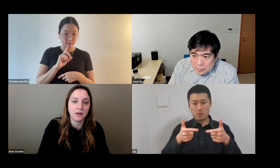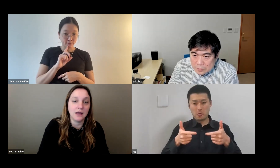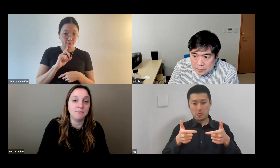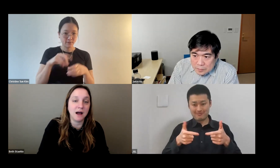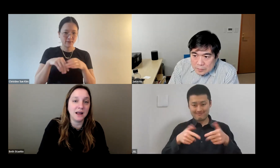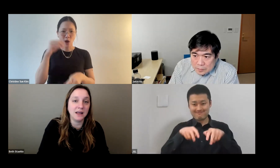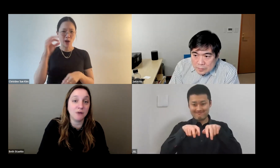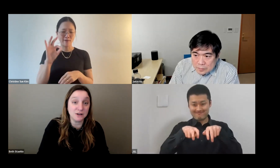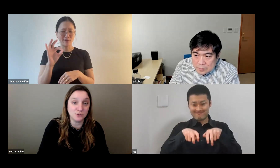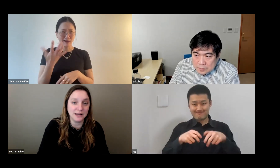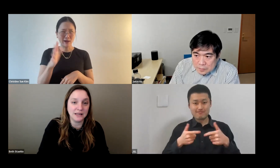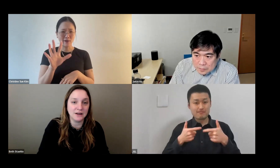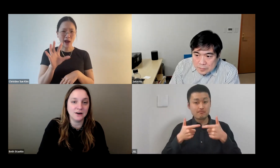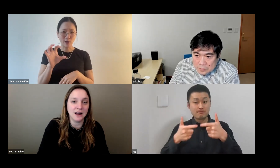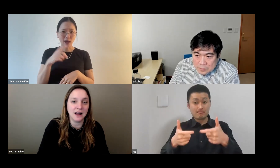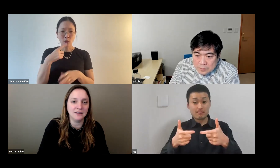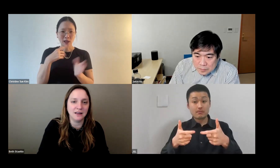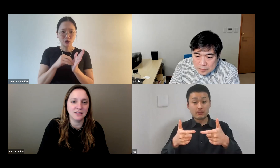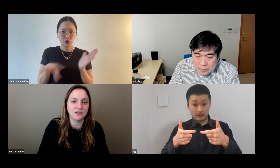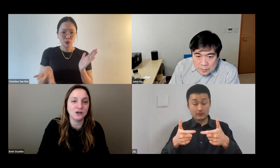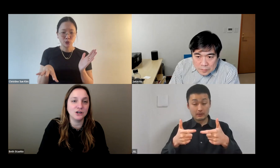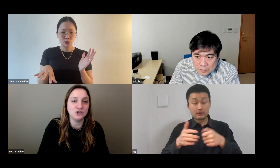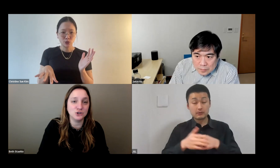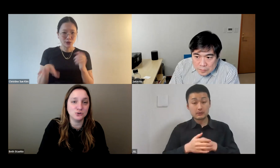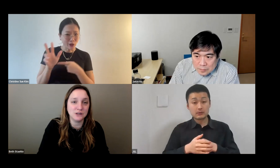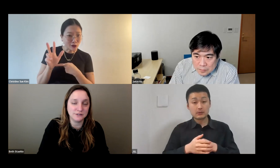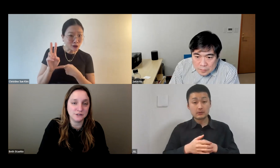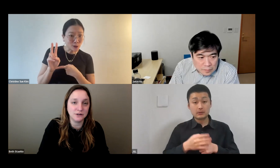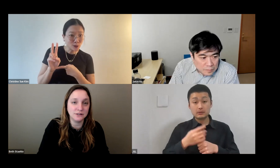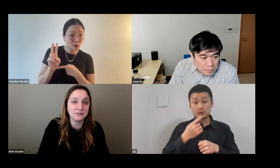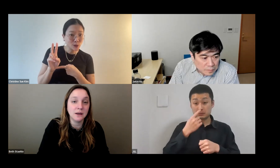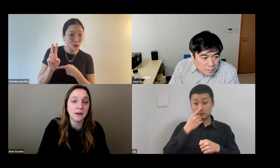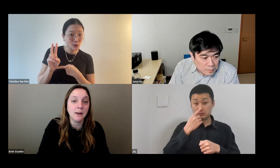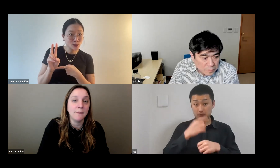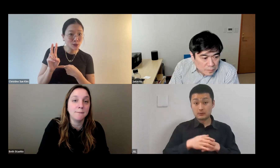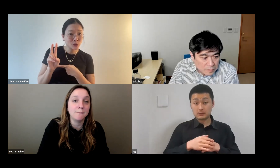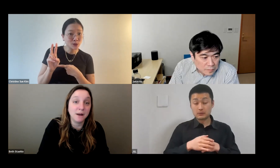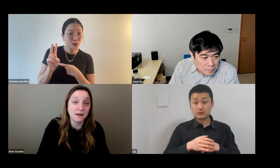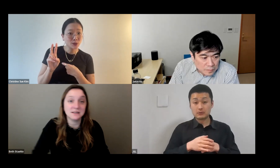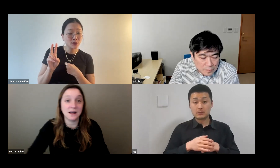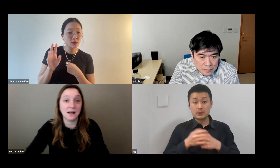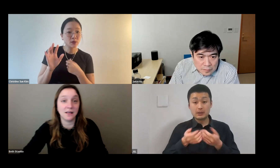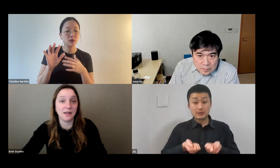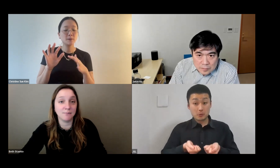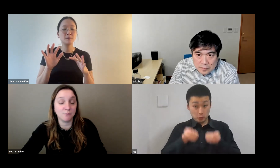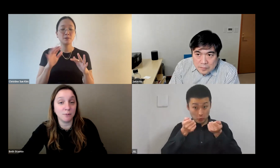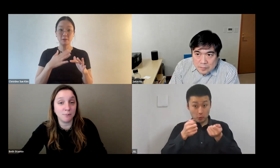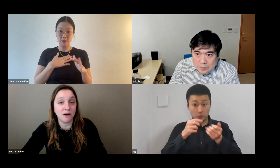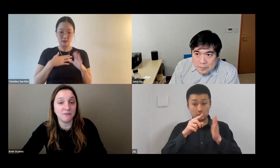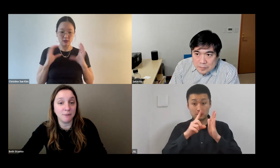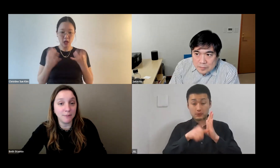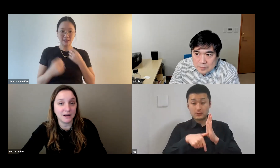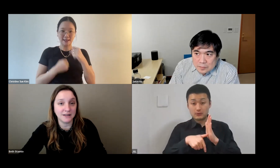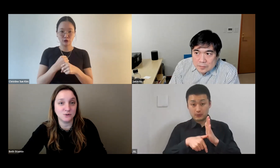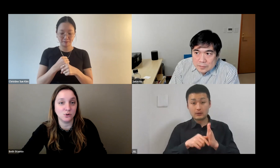and my graduating year had like 32 deaf students. But we are part of a public high school